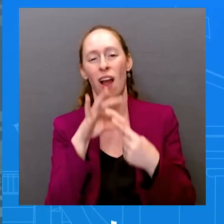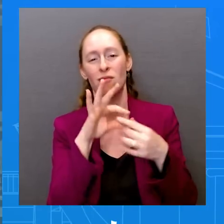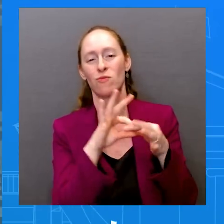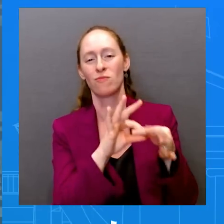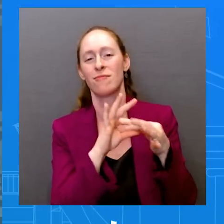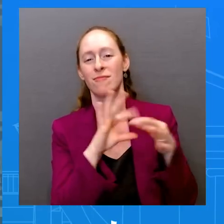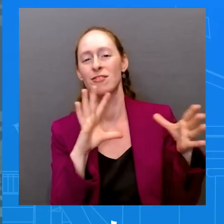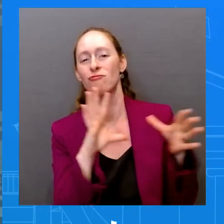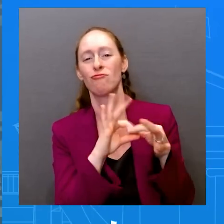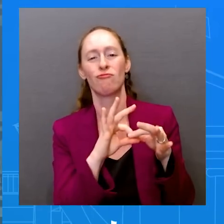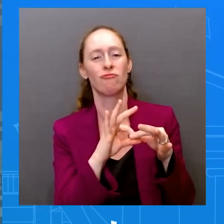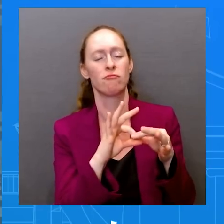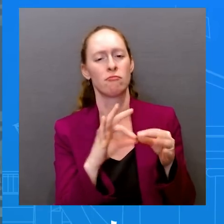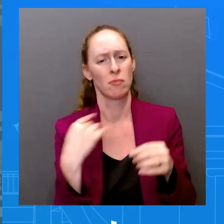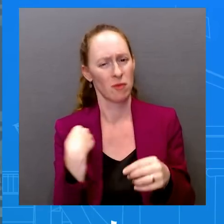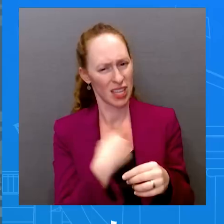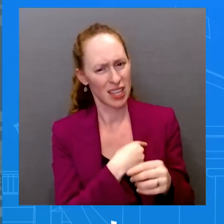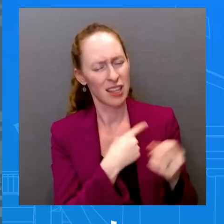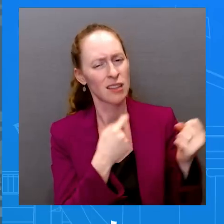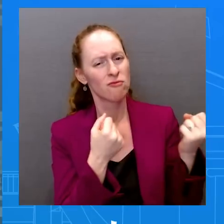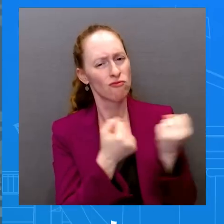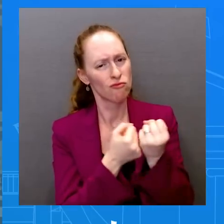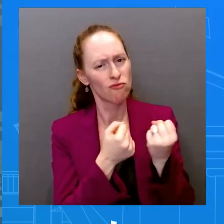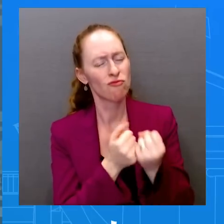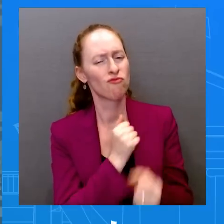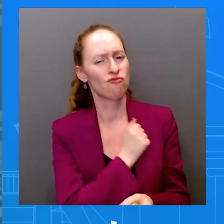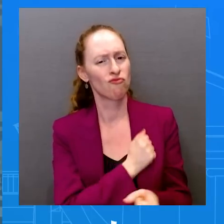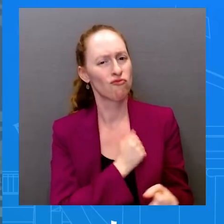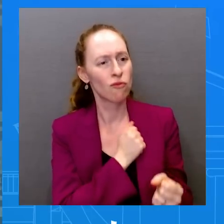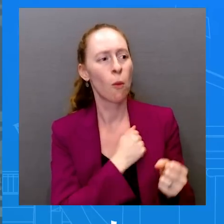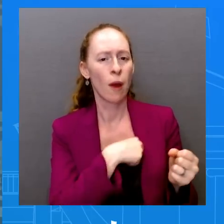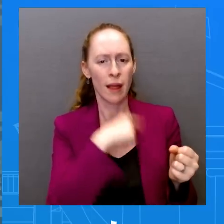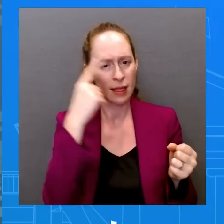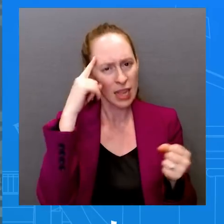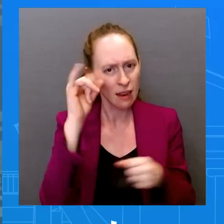And she, again, as the President has stated -- you know,